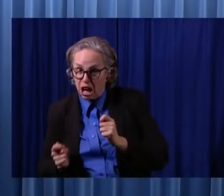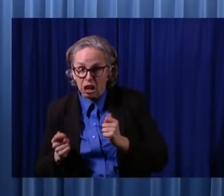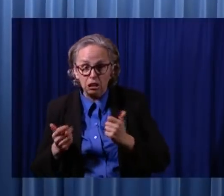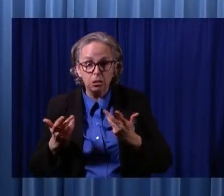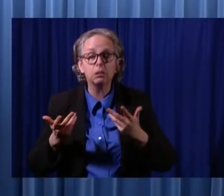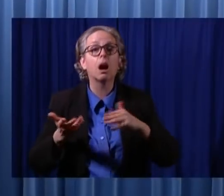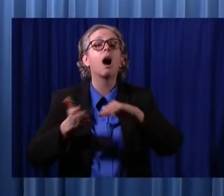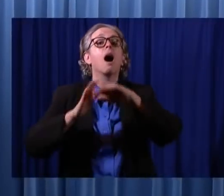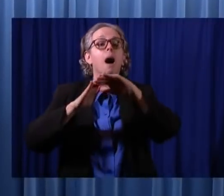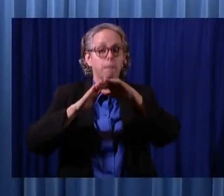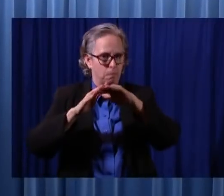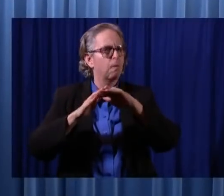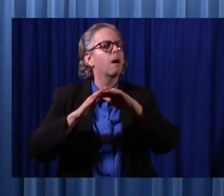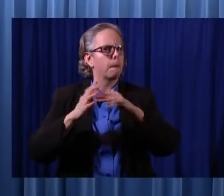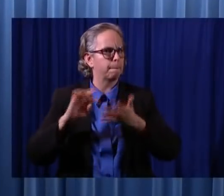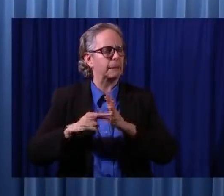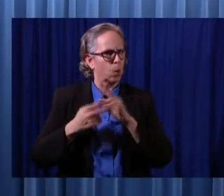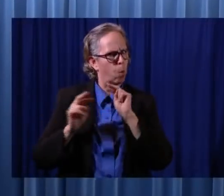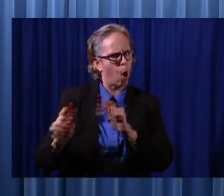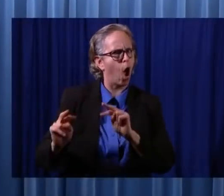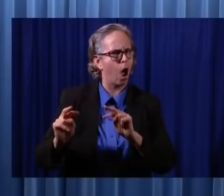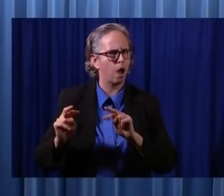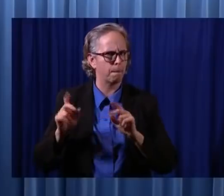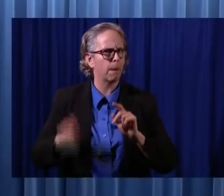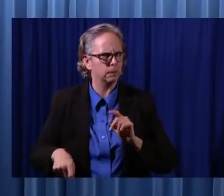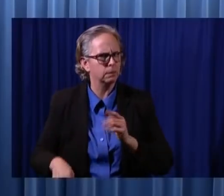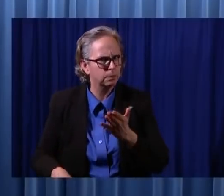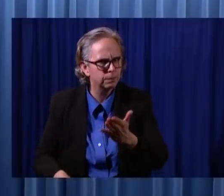AFFECTED INFECTING ONE PERSON AND NOTHING PARTICULARLY ALARMING ABOUT THE NUMBERS YOU